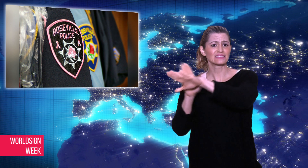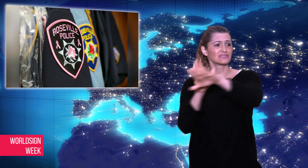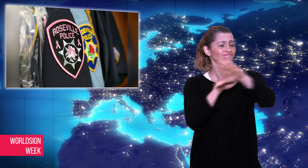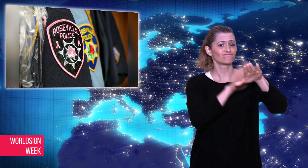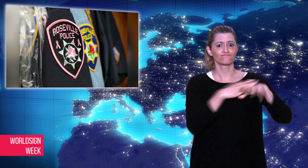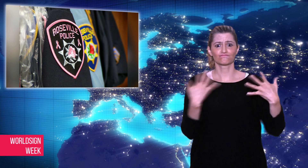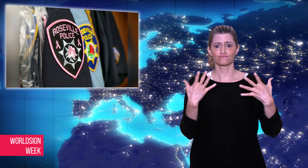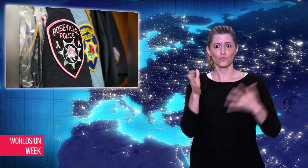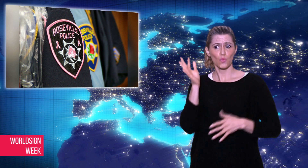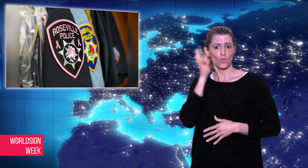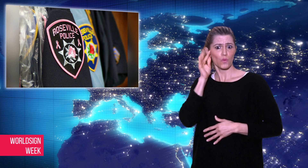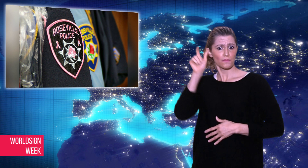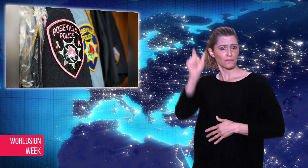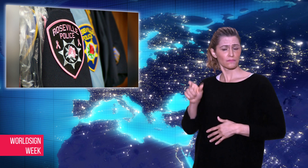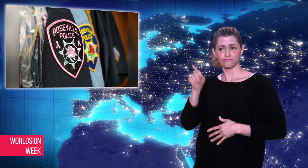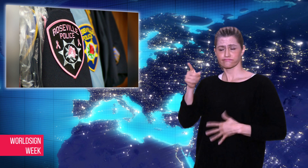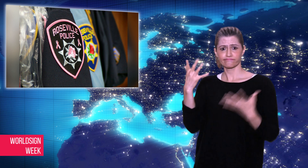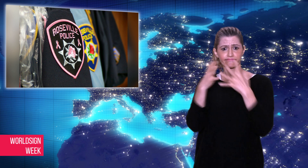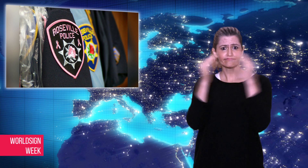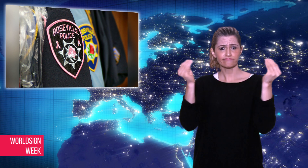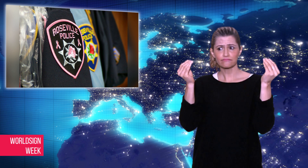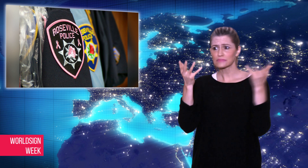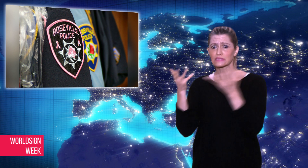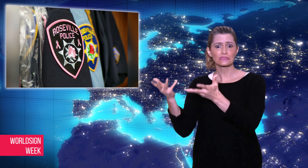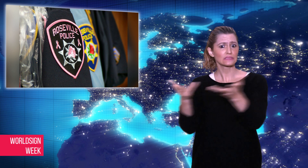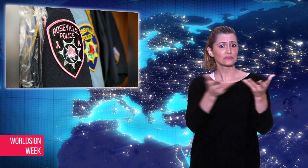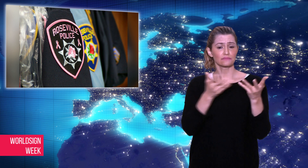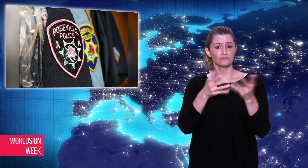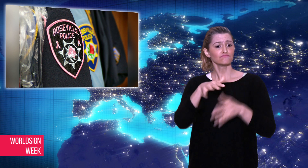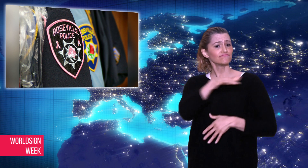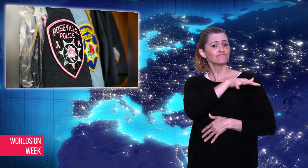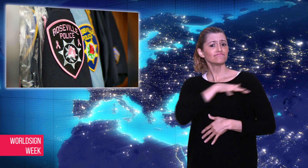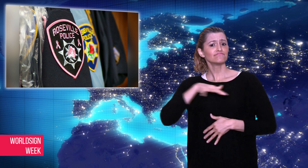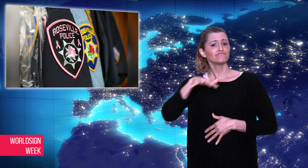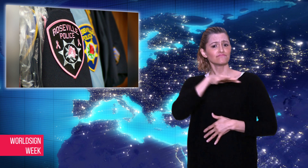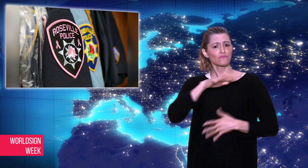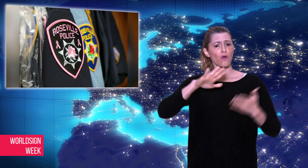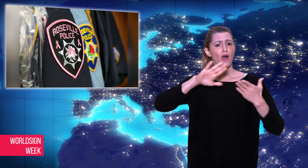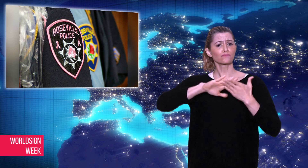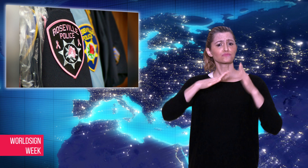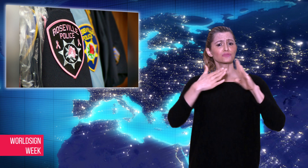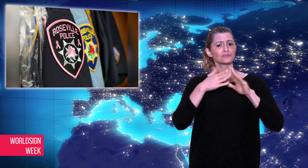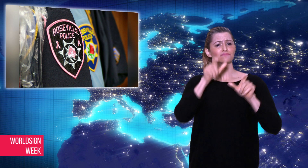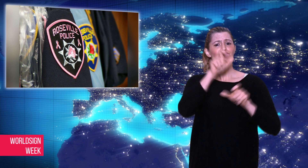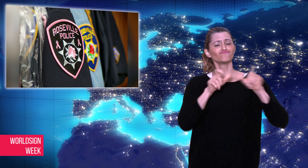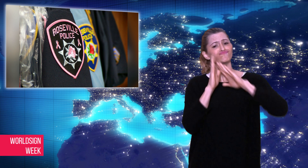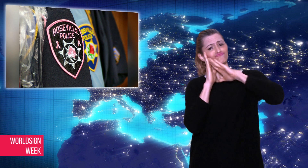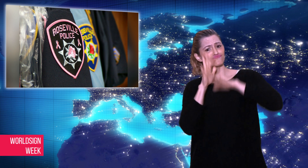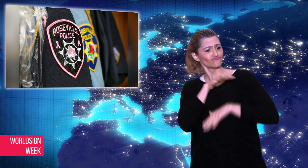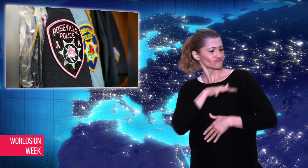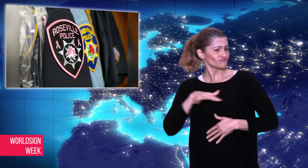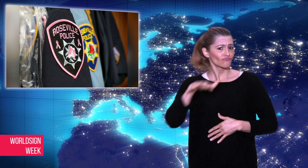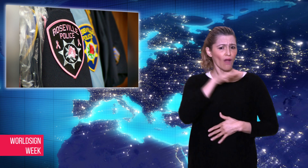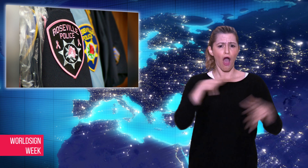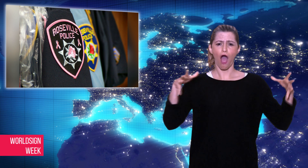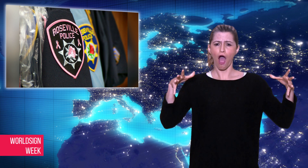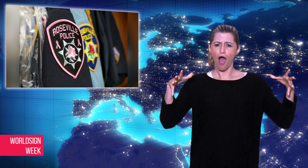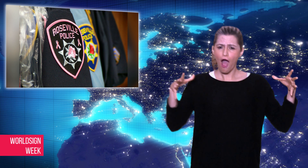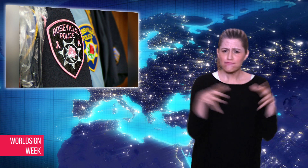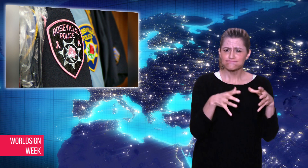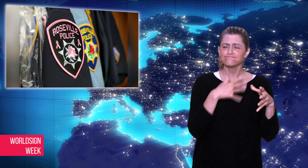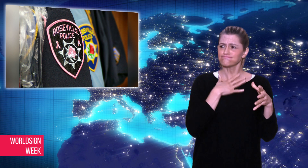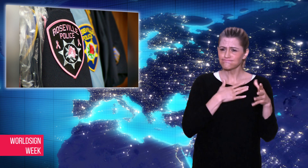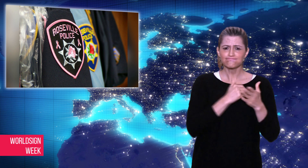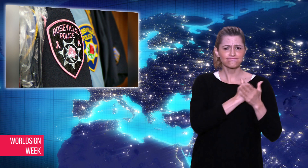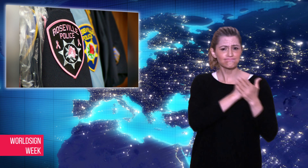missing, the kids decided to join the community